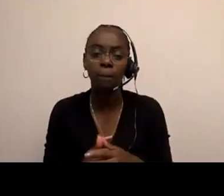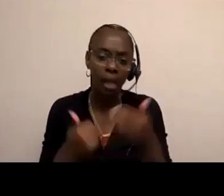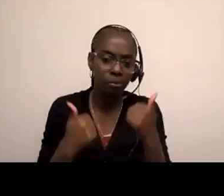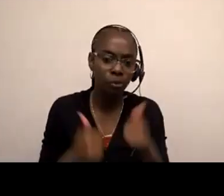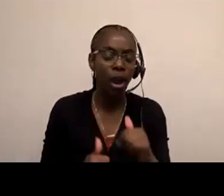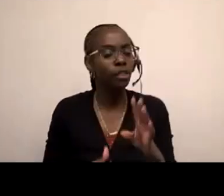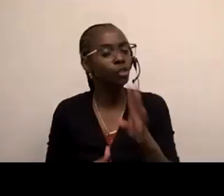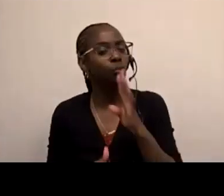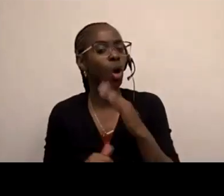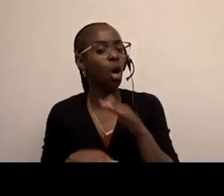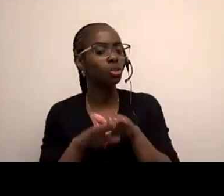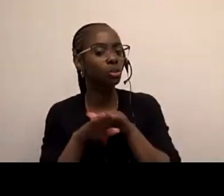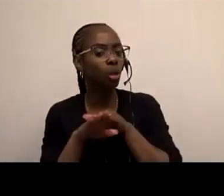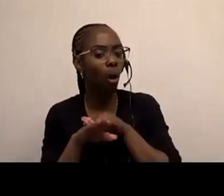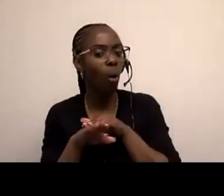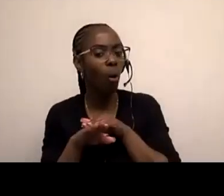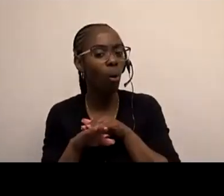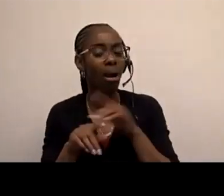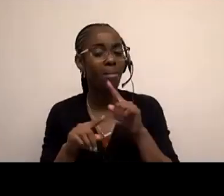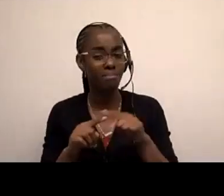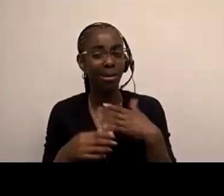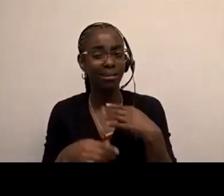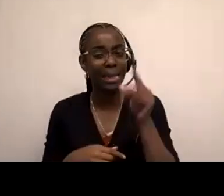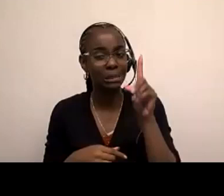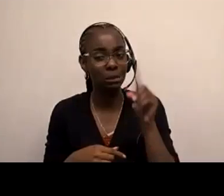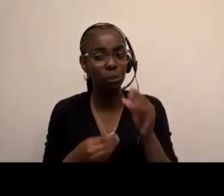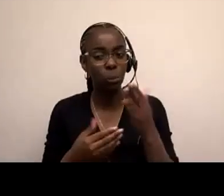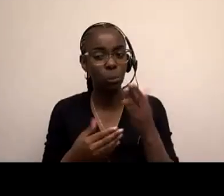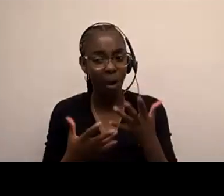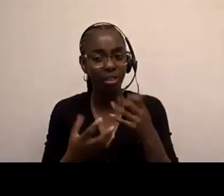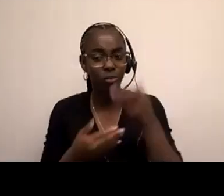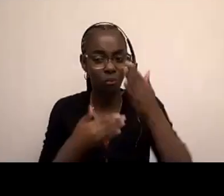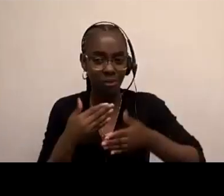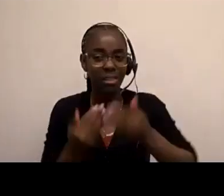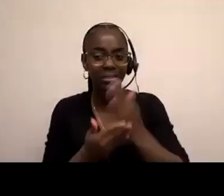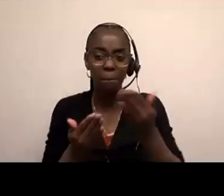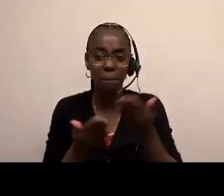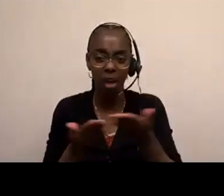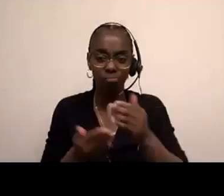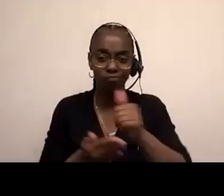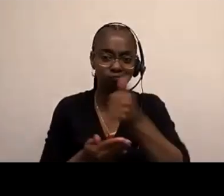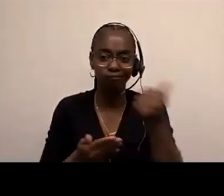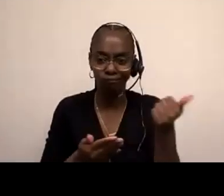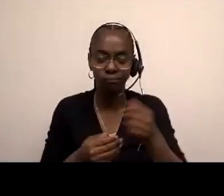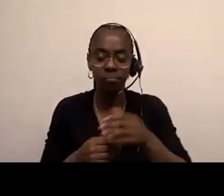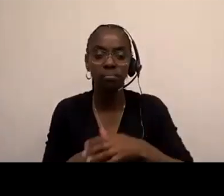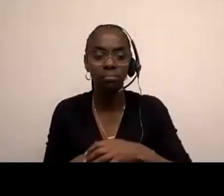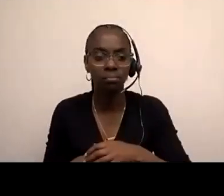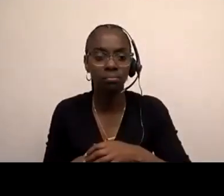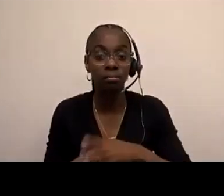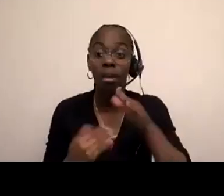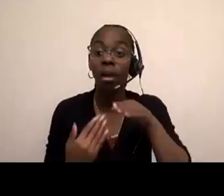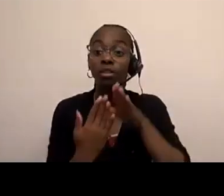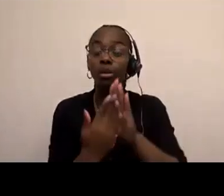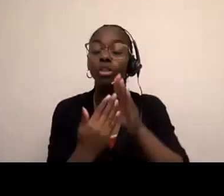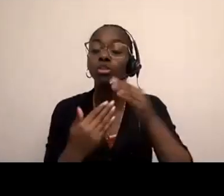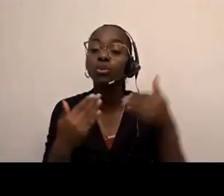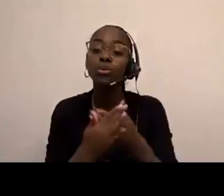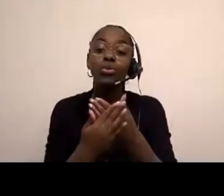JUST A LITTLE BIT AND I'M TRYING TO TALK SLOW BUT I DO WANT TO GET TO SOME OF THIS OTHER STUFF